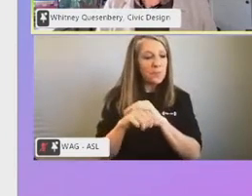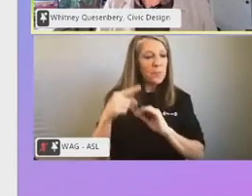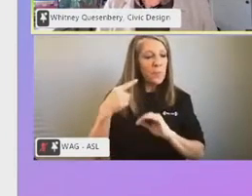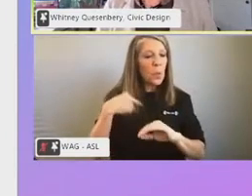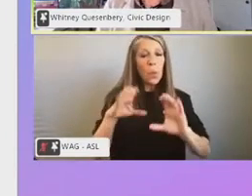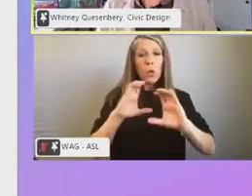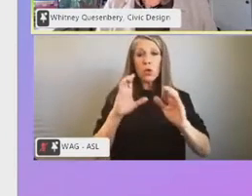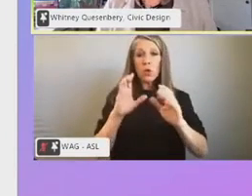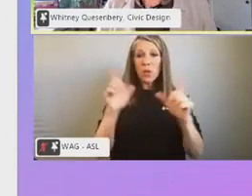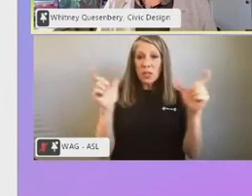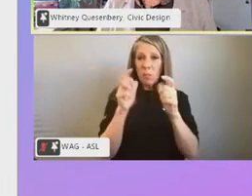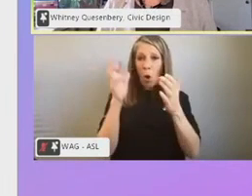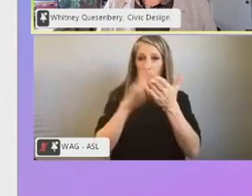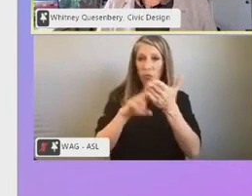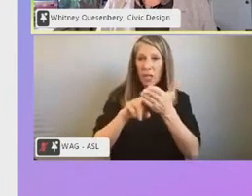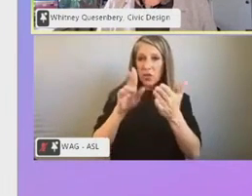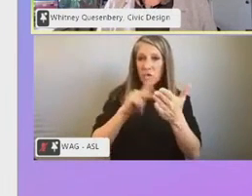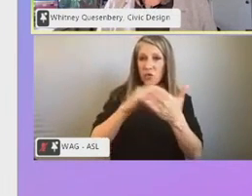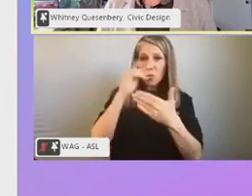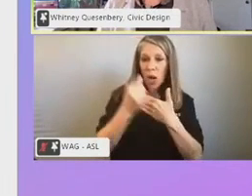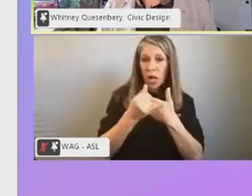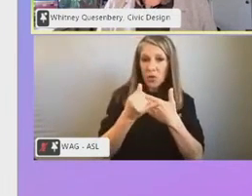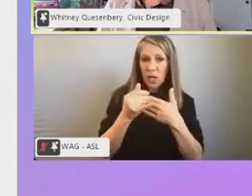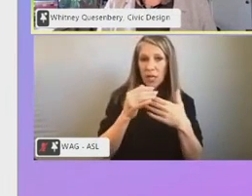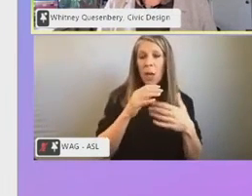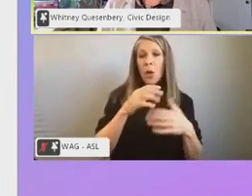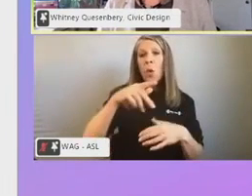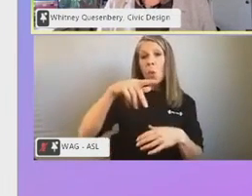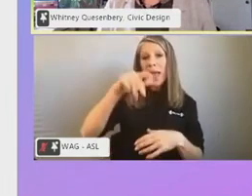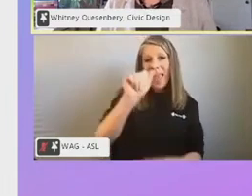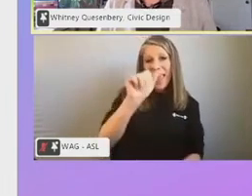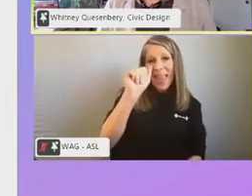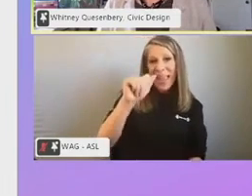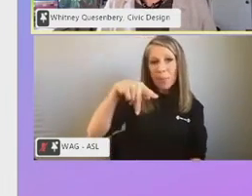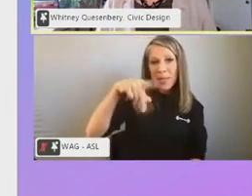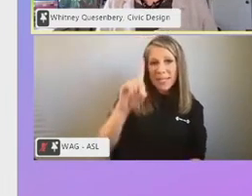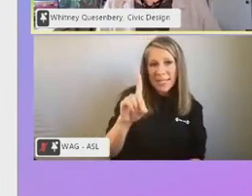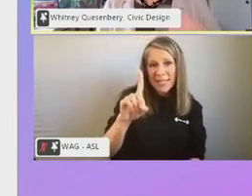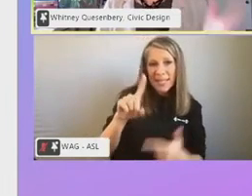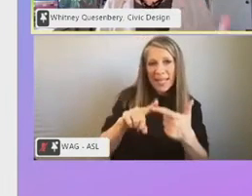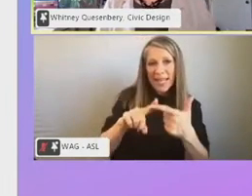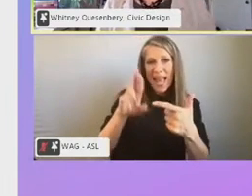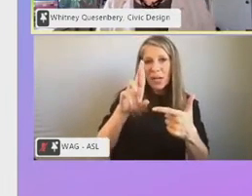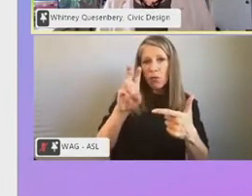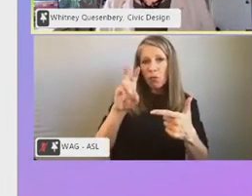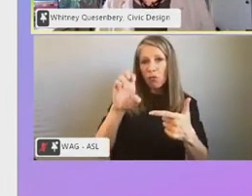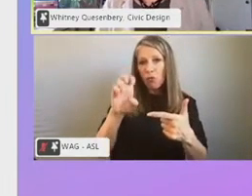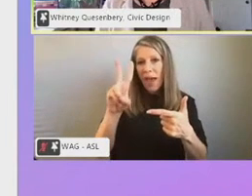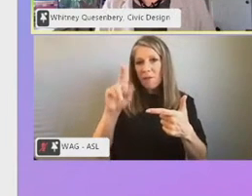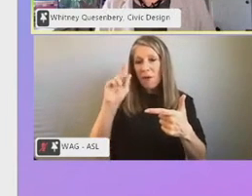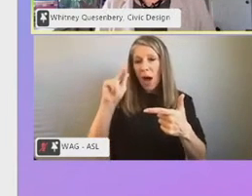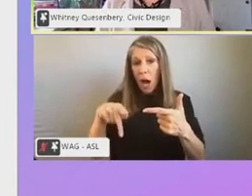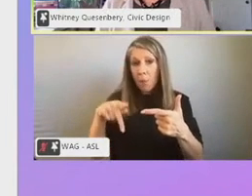information, but information about how to vote accessibility. We are doing a small research project,